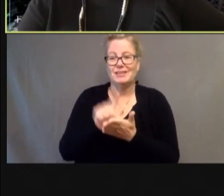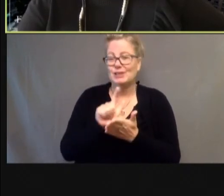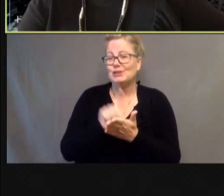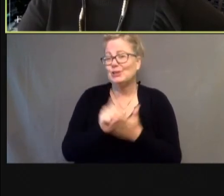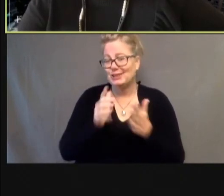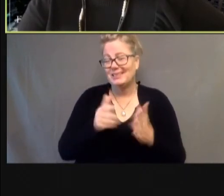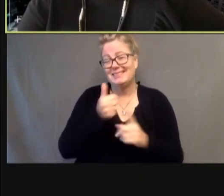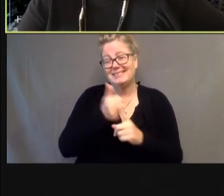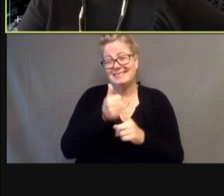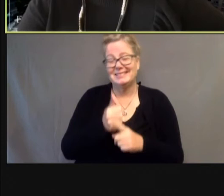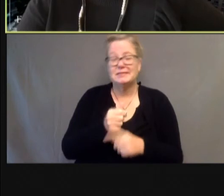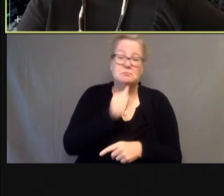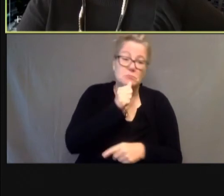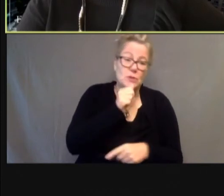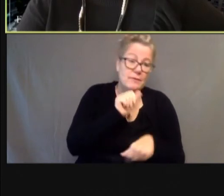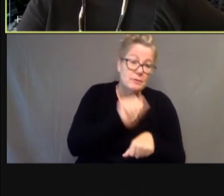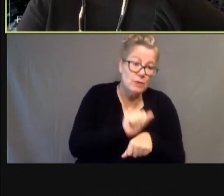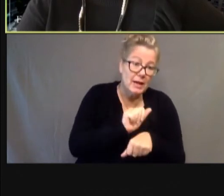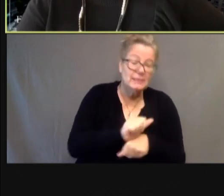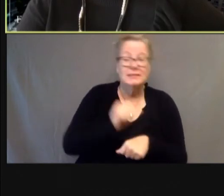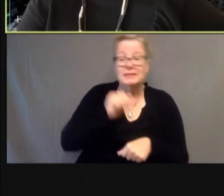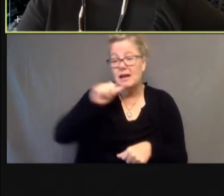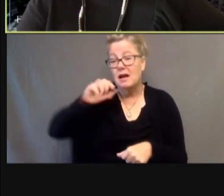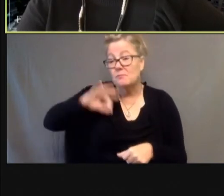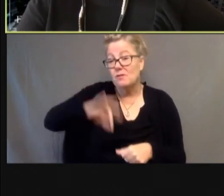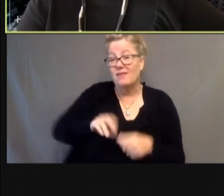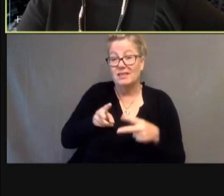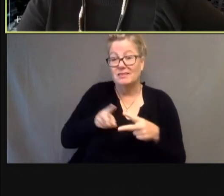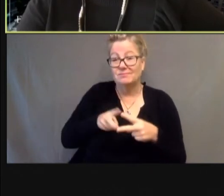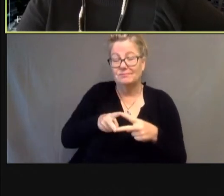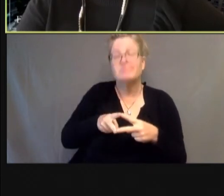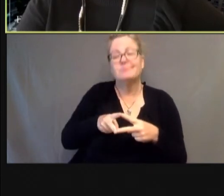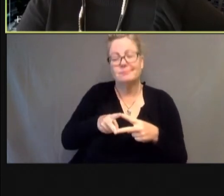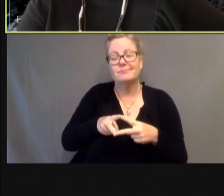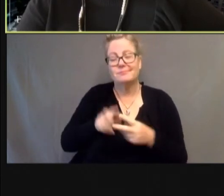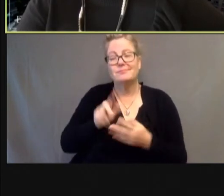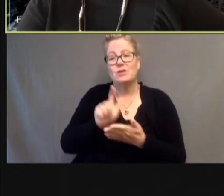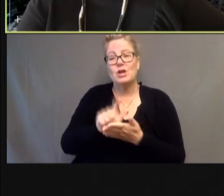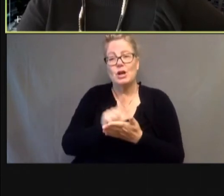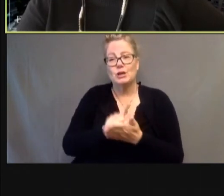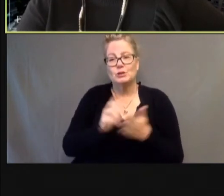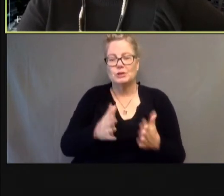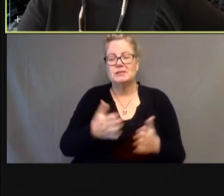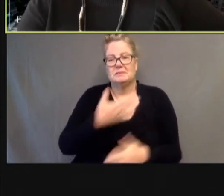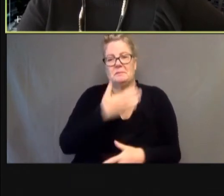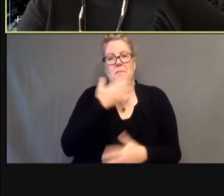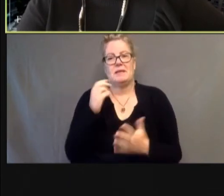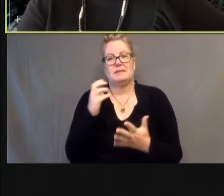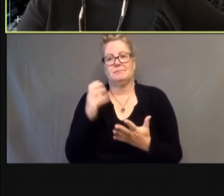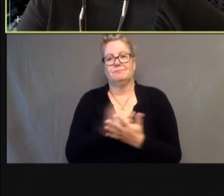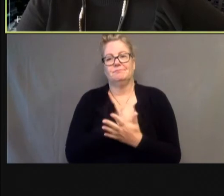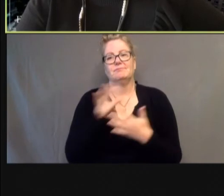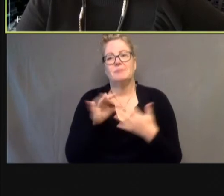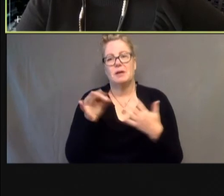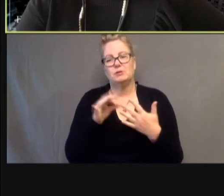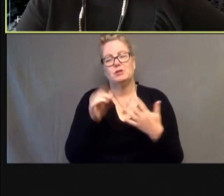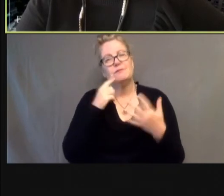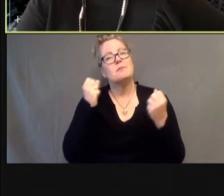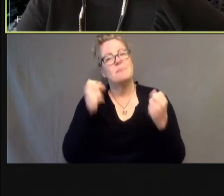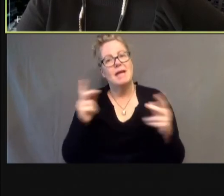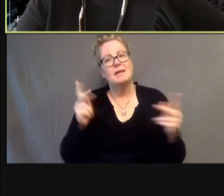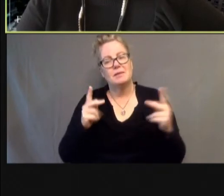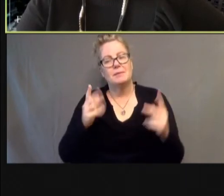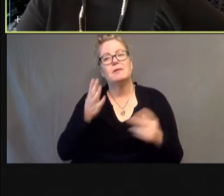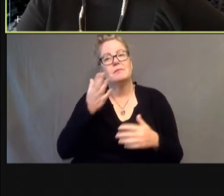or nonprofit are often the best option for a lot of people. So non-profit attorney of